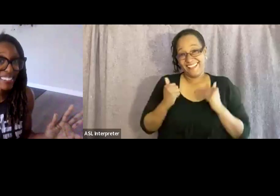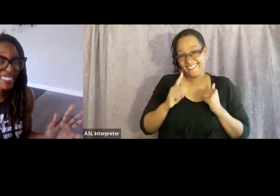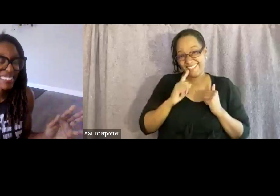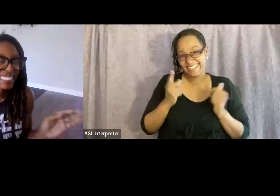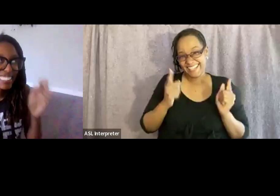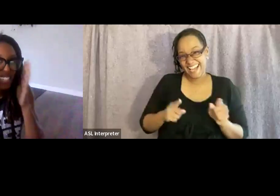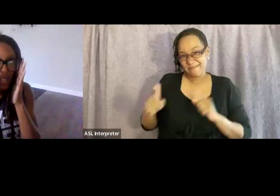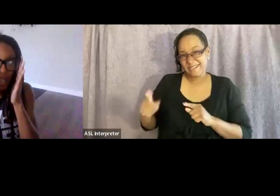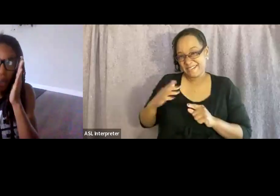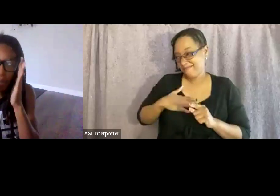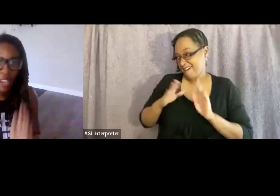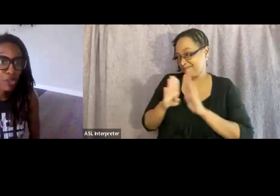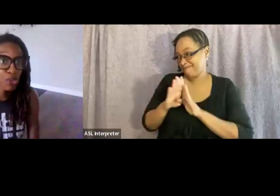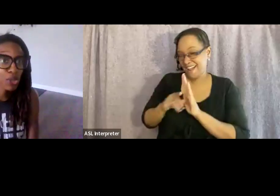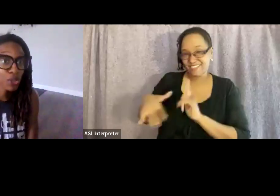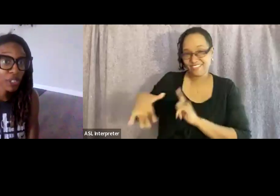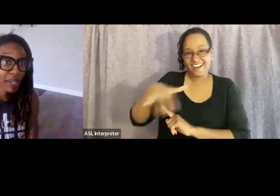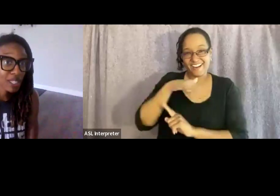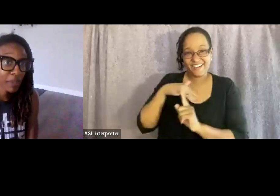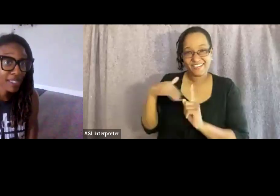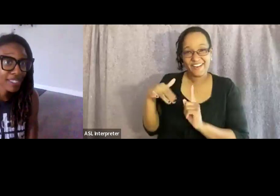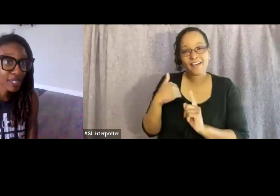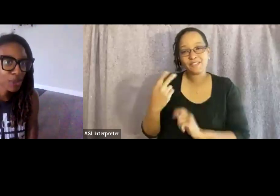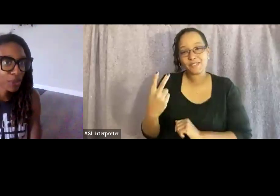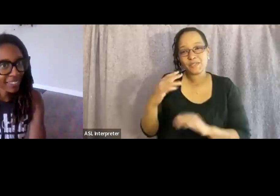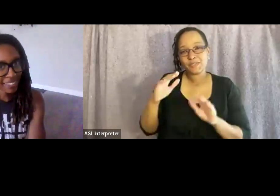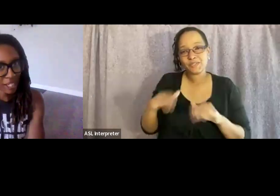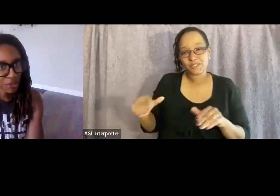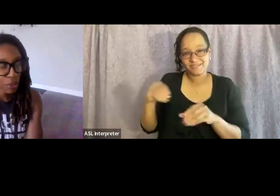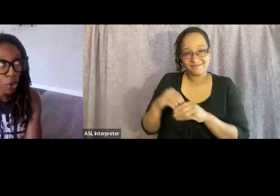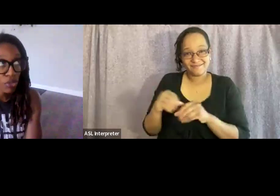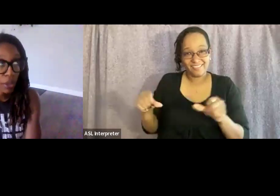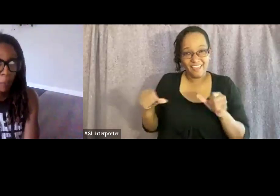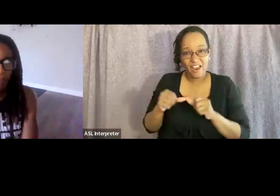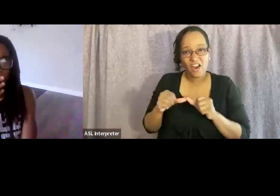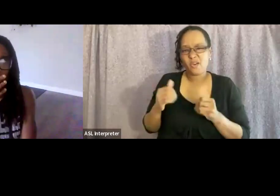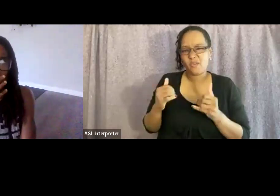Y'all, I have two children in my space, who are in the next room over,